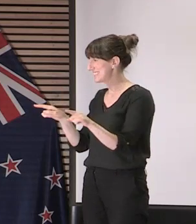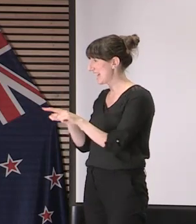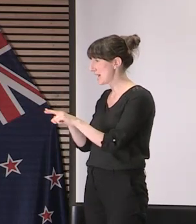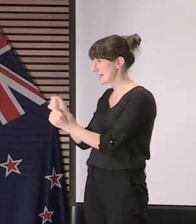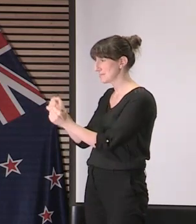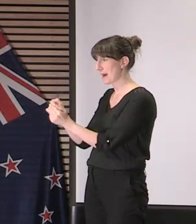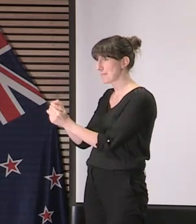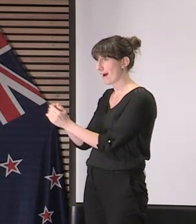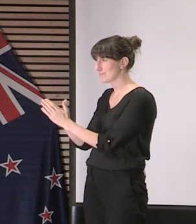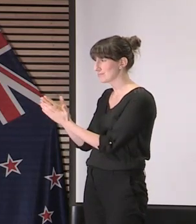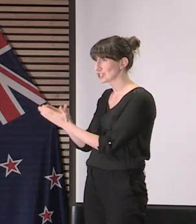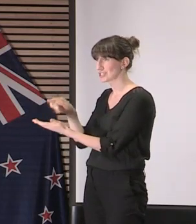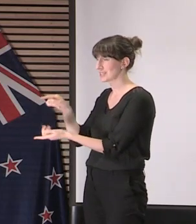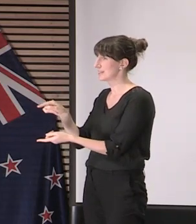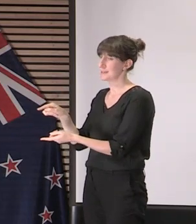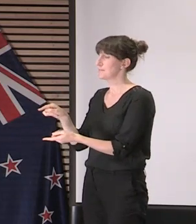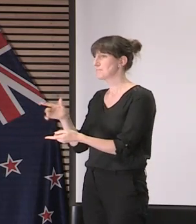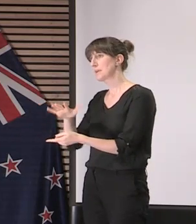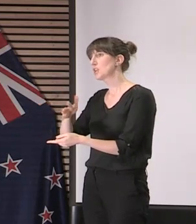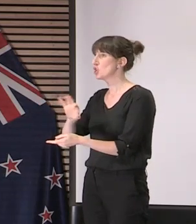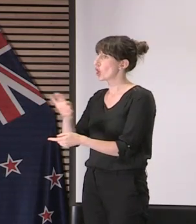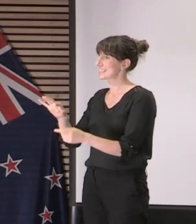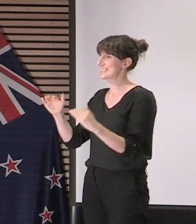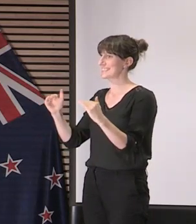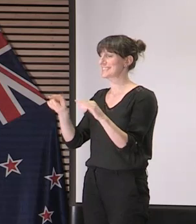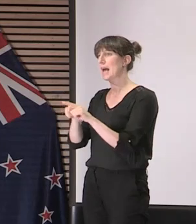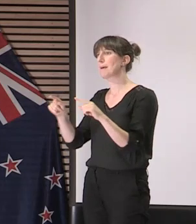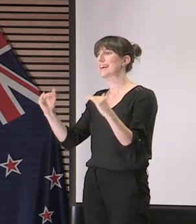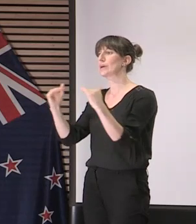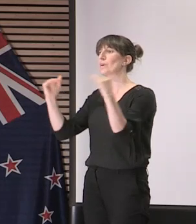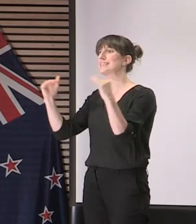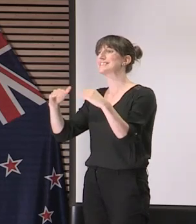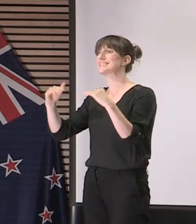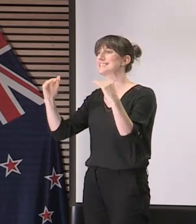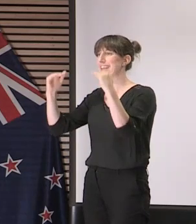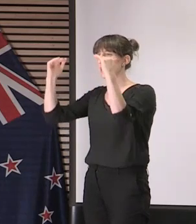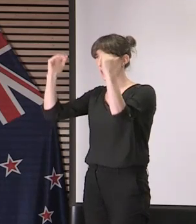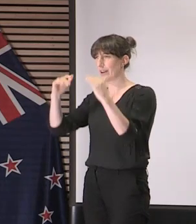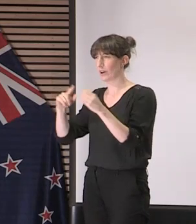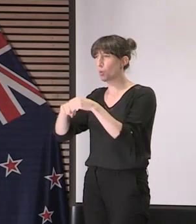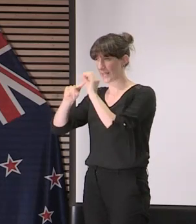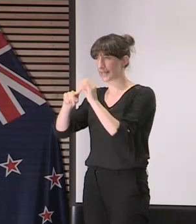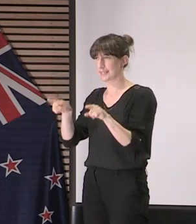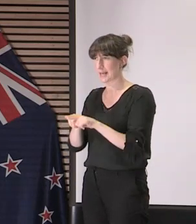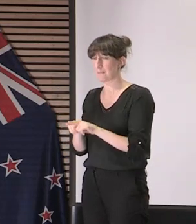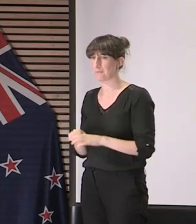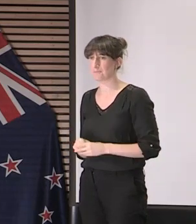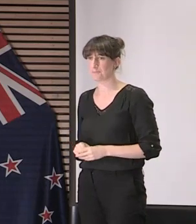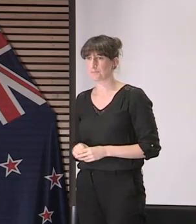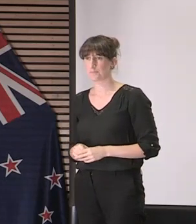post out materials and print a whole lot of materials. It may